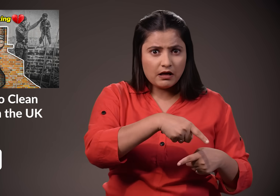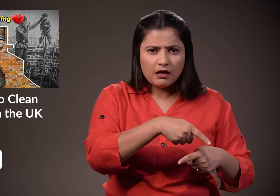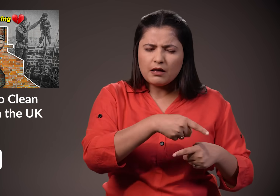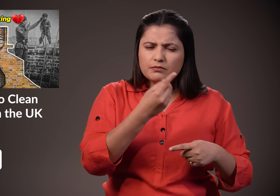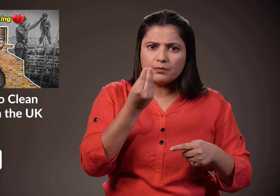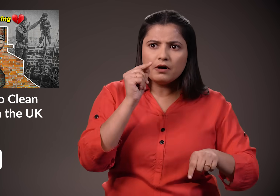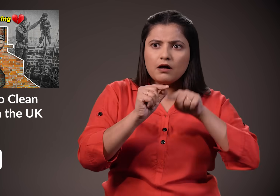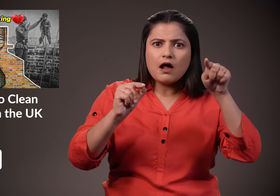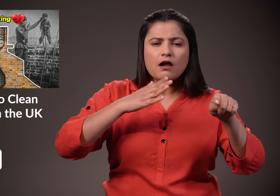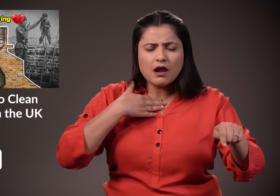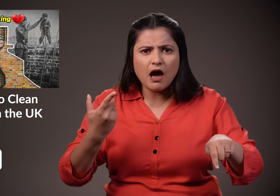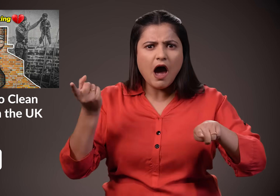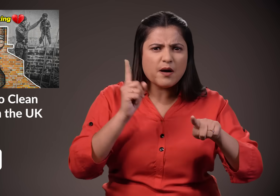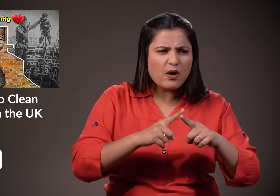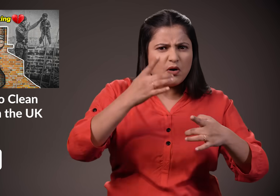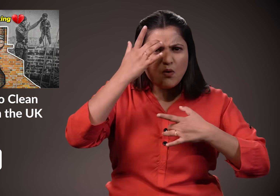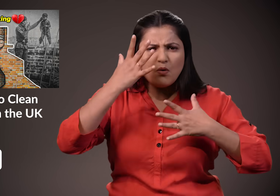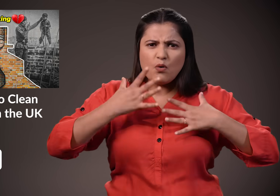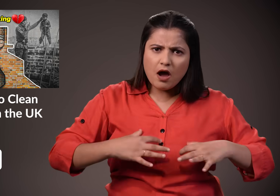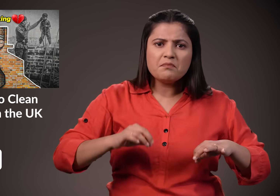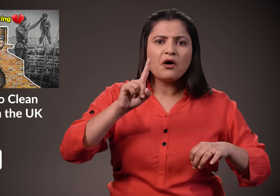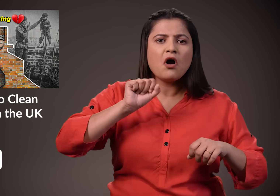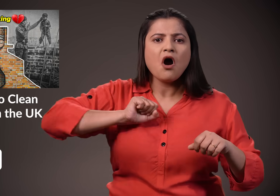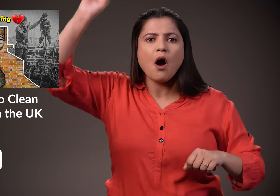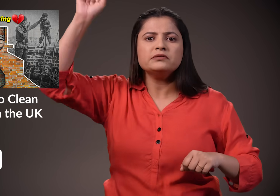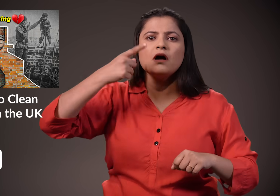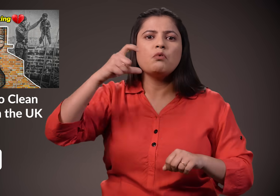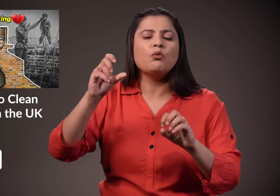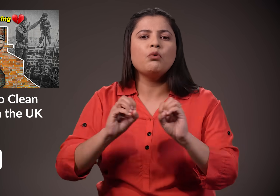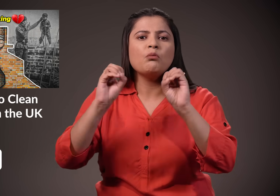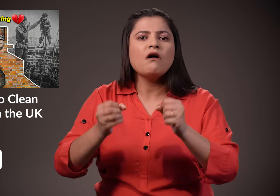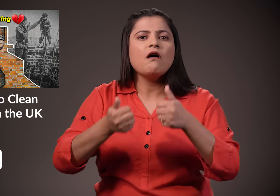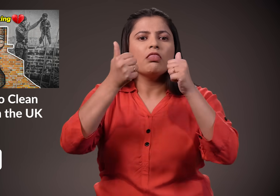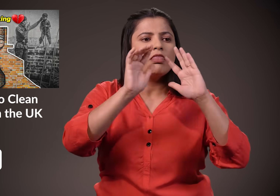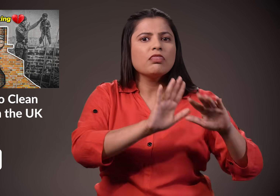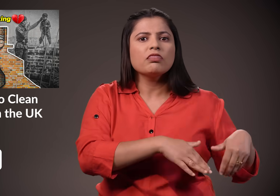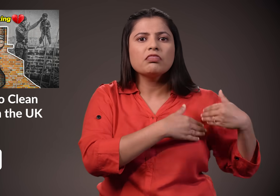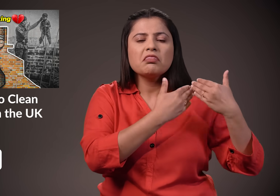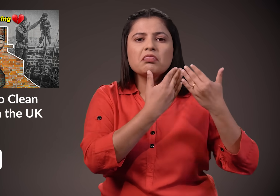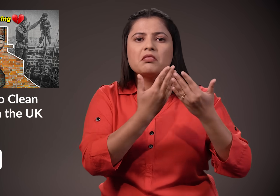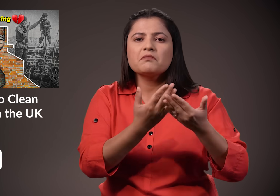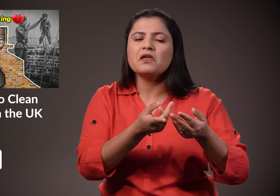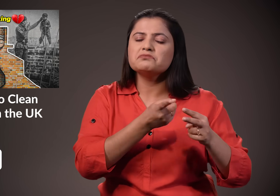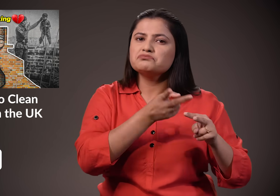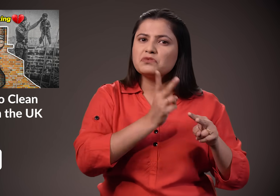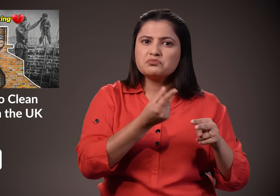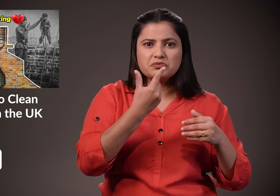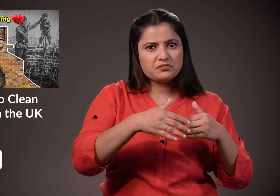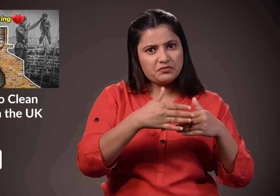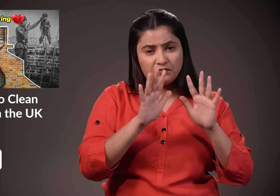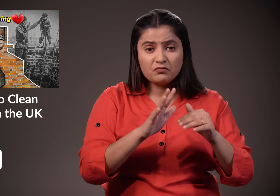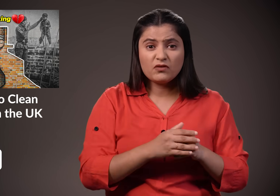Many kids died and most of them were sick but there were no protests and the situation remained the same.